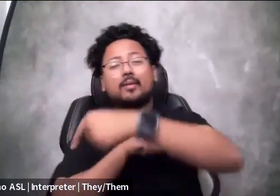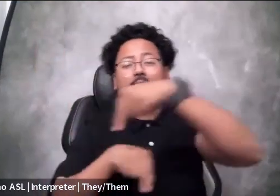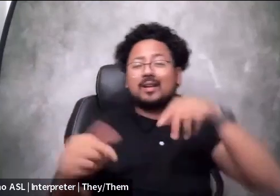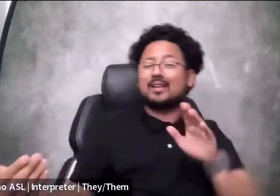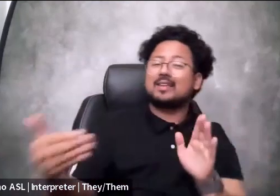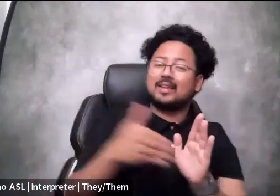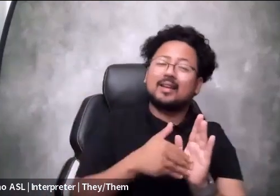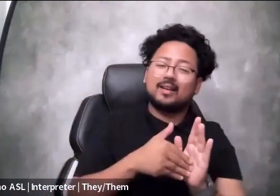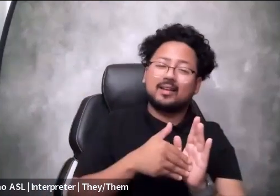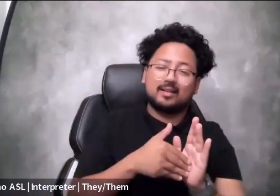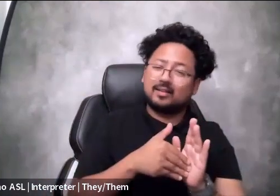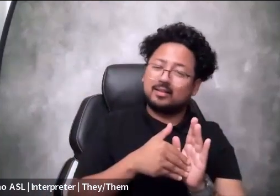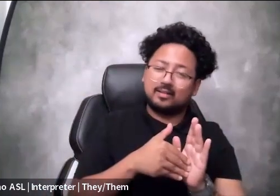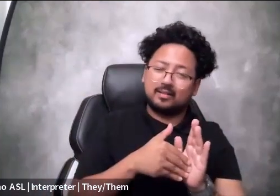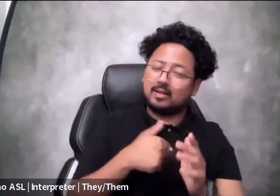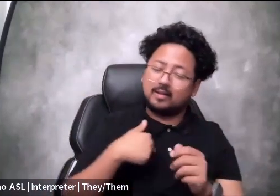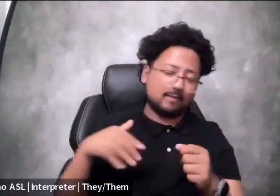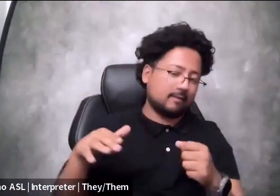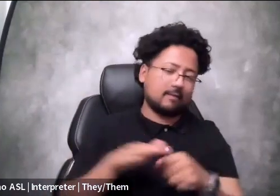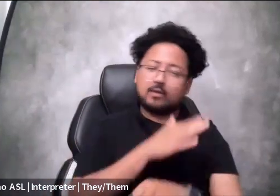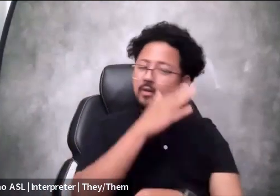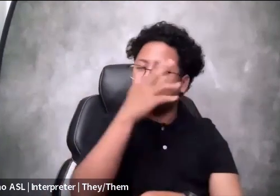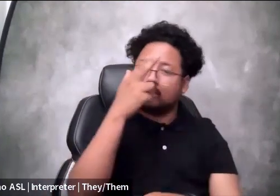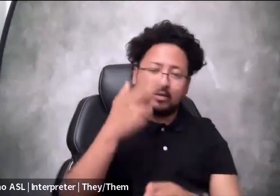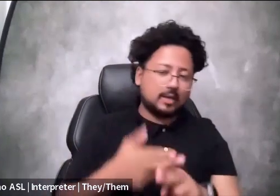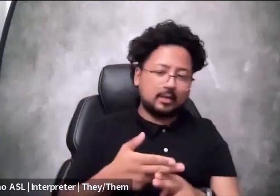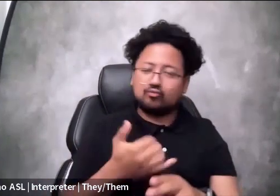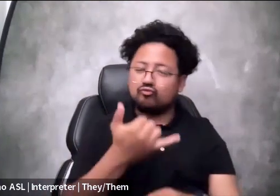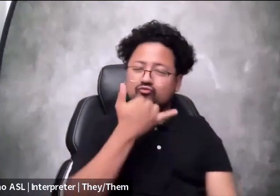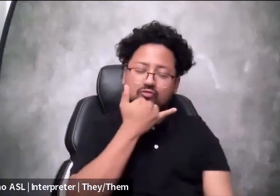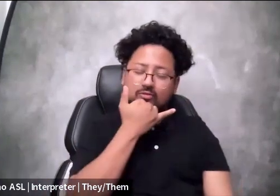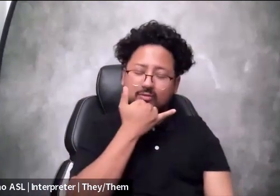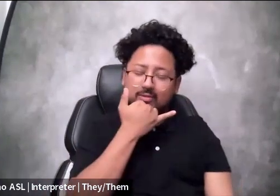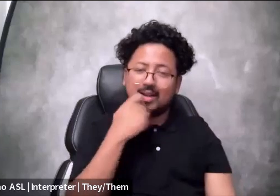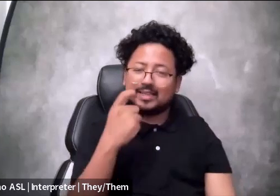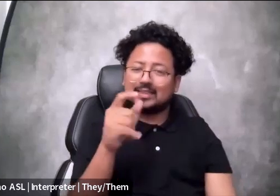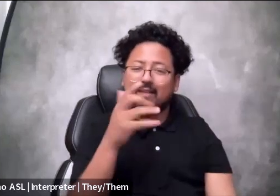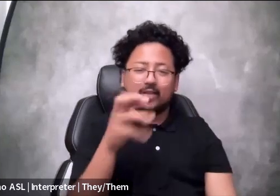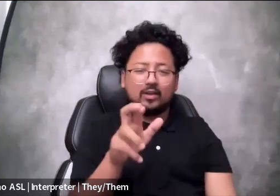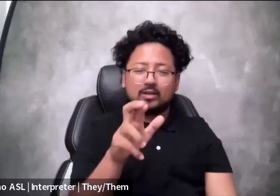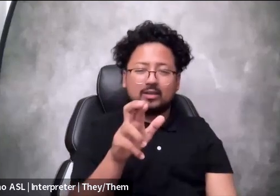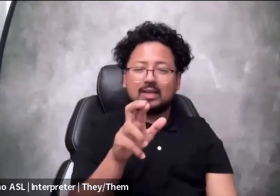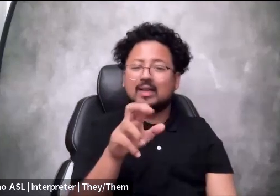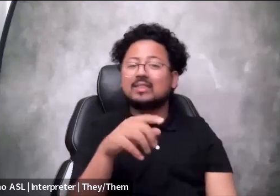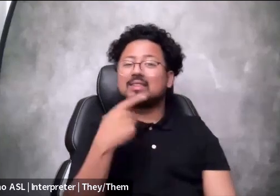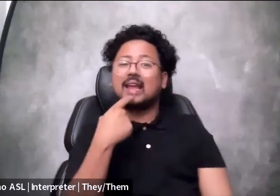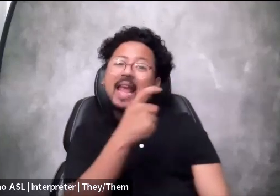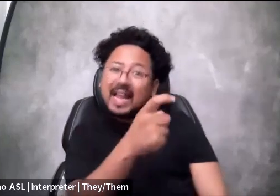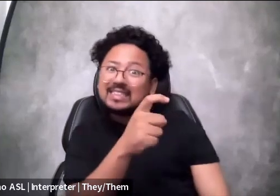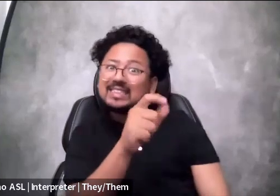I made the foolish mistake of naming a character Xavier because then every time I said Xavier or Xavier, we had to stop again.